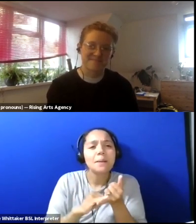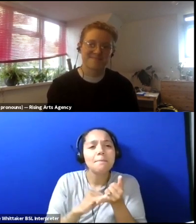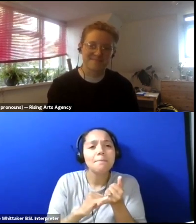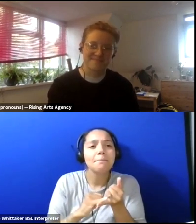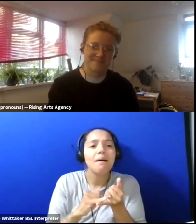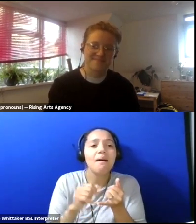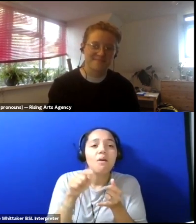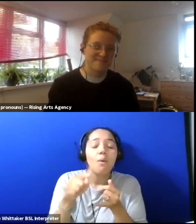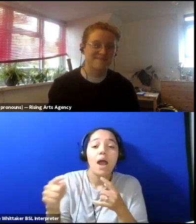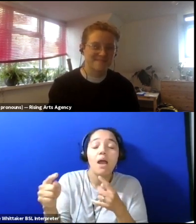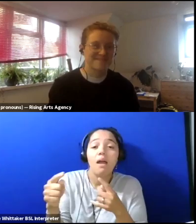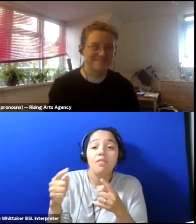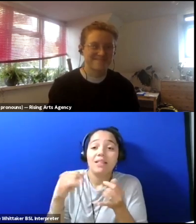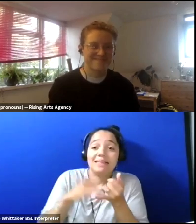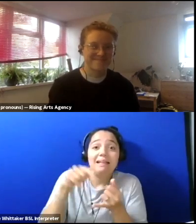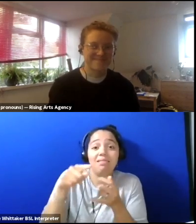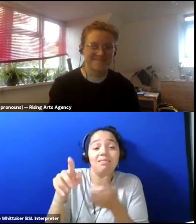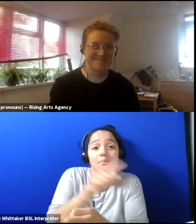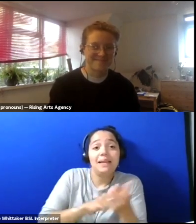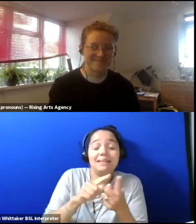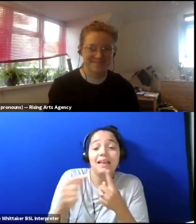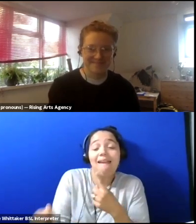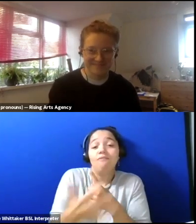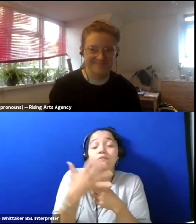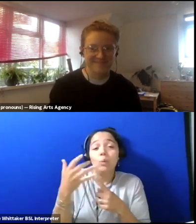you actually get to influence what campaign we take on next in Bristol.